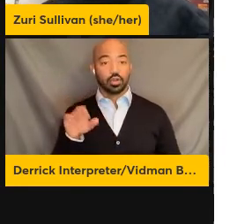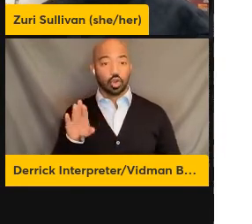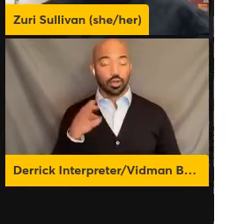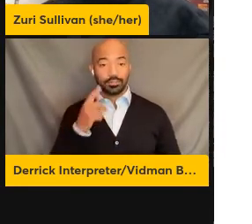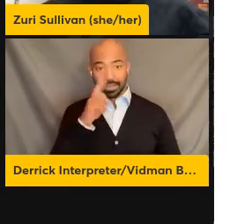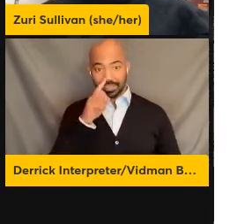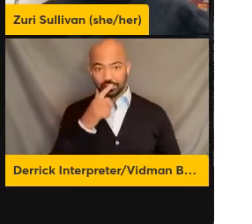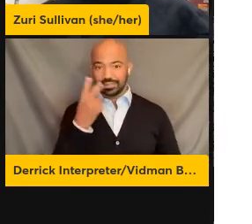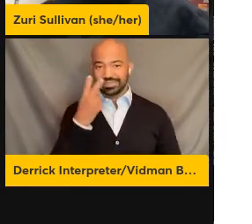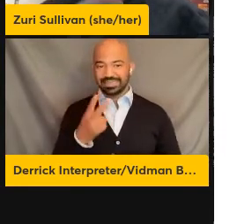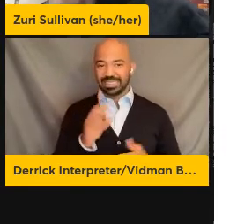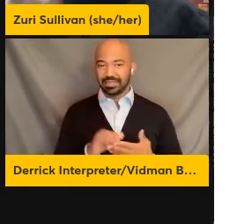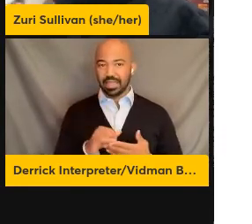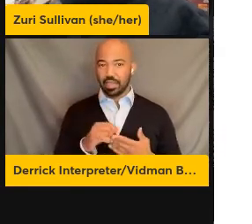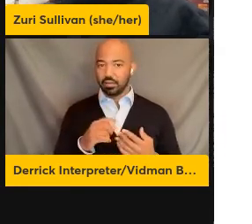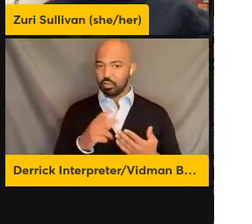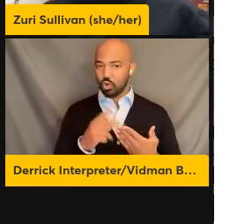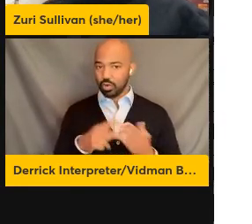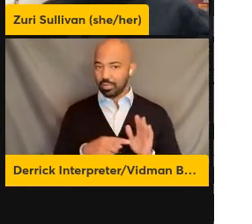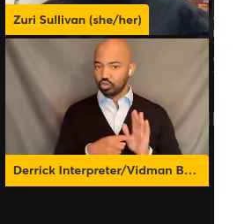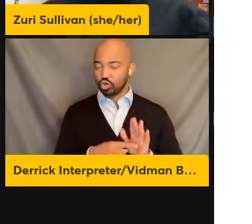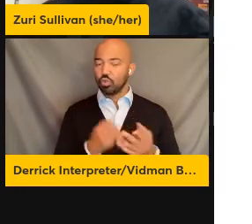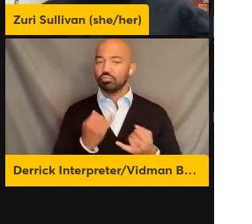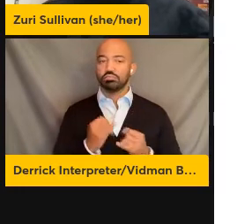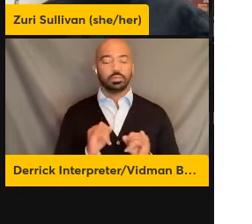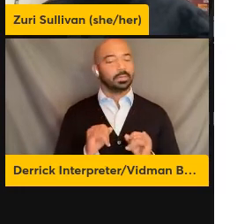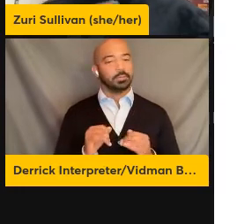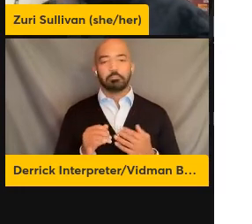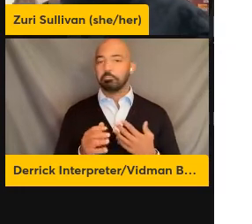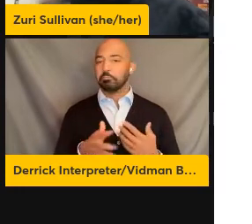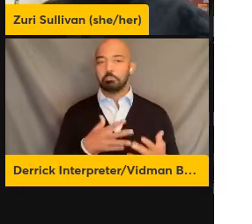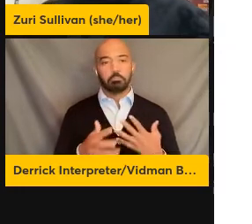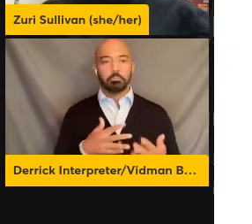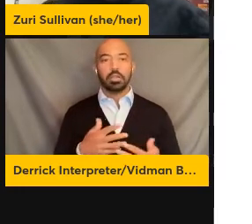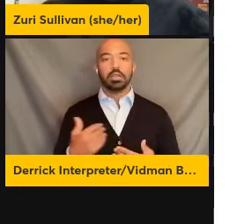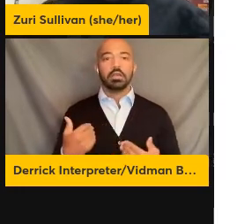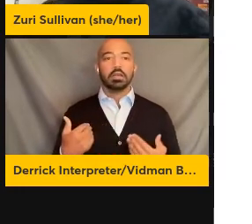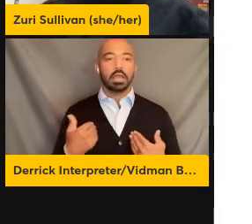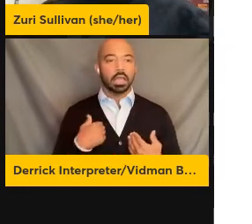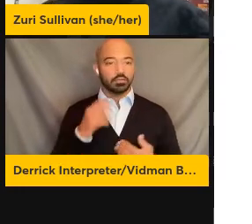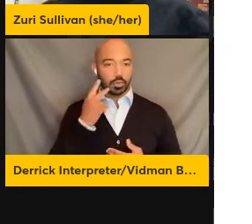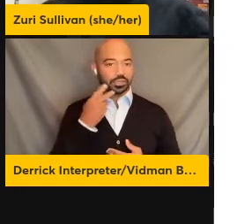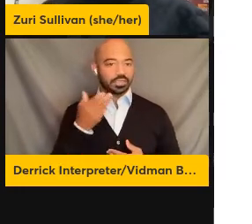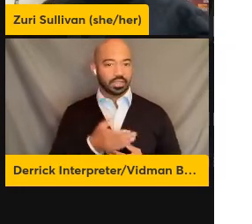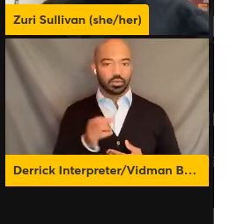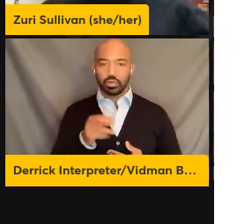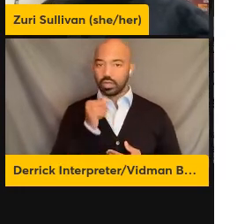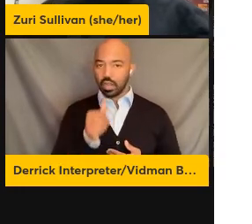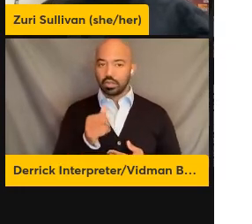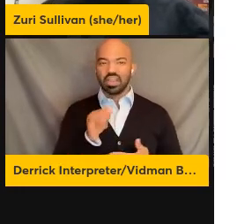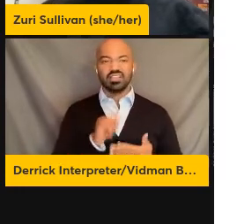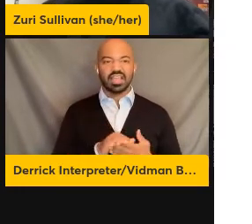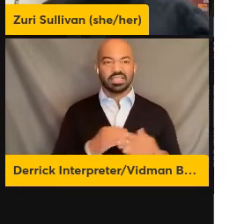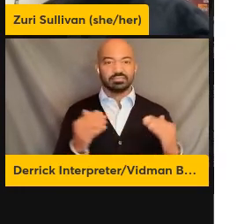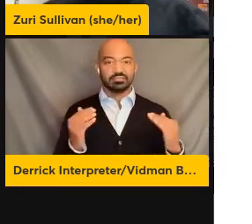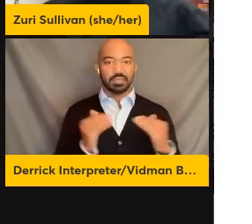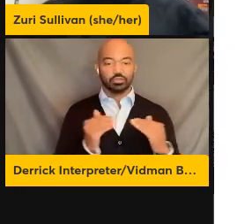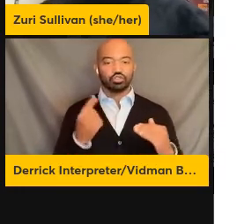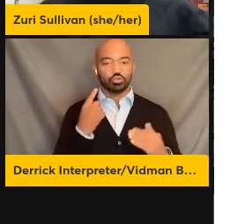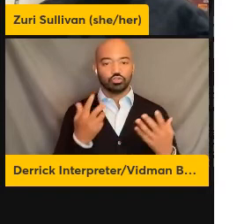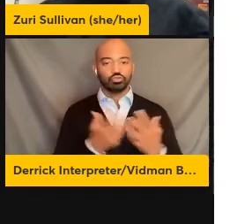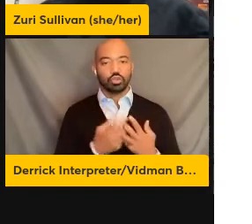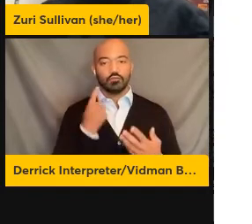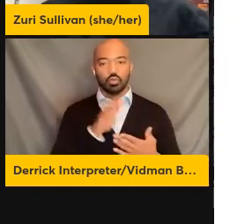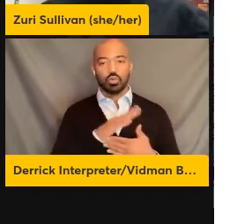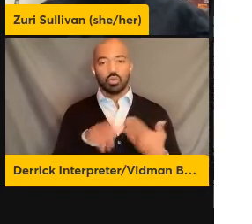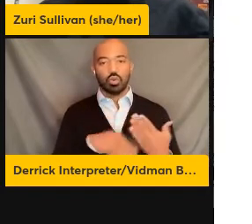expression of this program, independent of the presence of protein, which is matched across the diets. And then finally, we